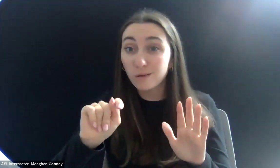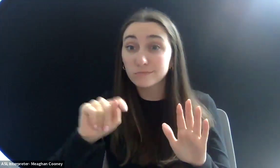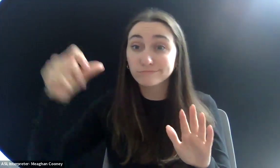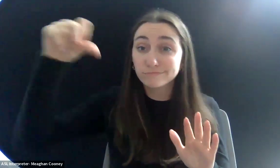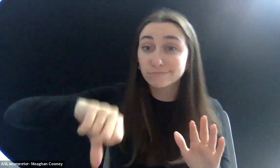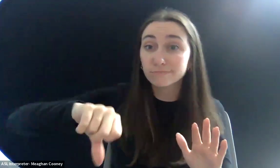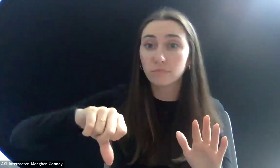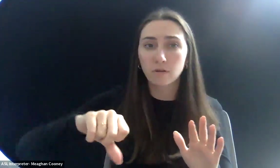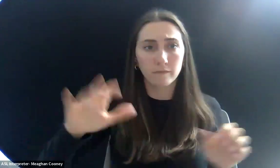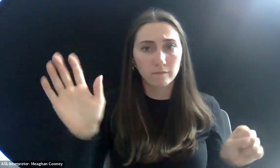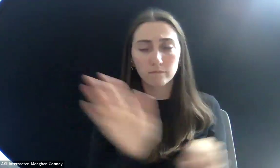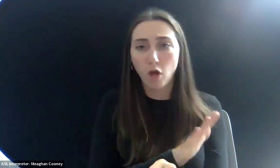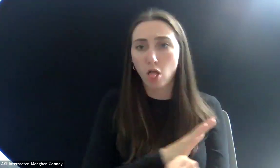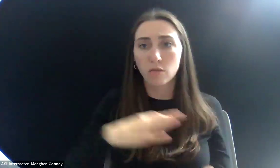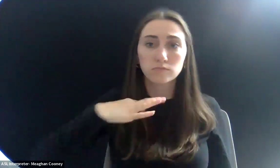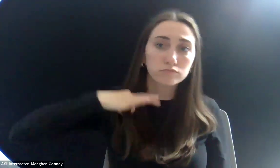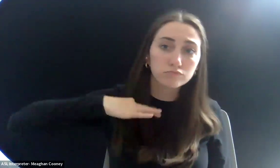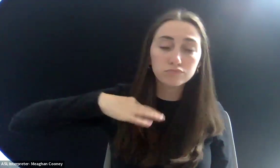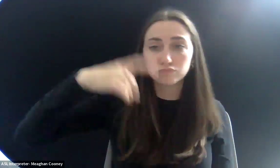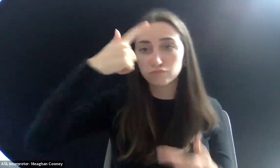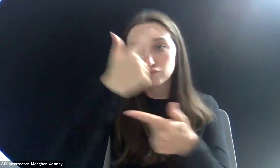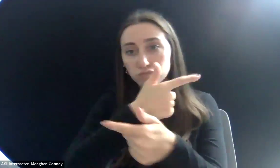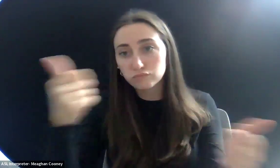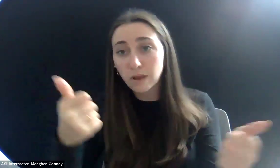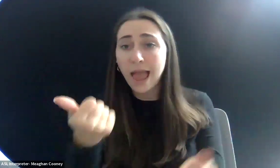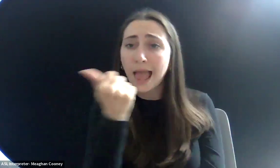So if you're for whatever reason that you wish to not do you